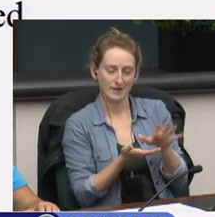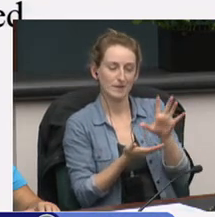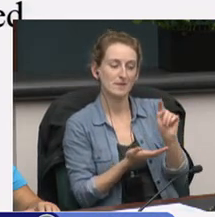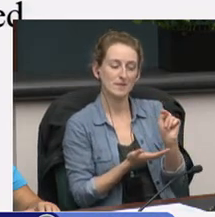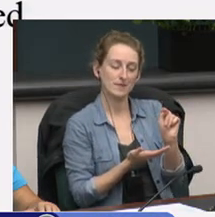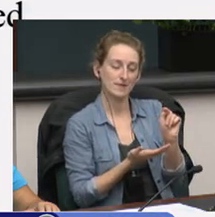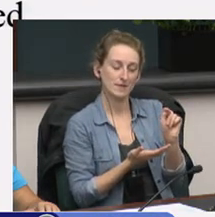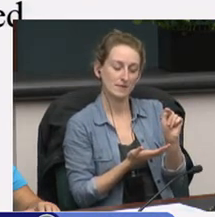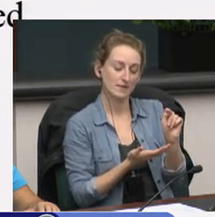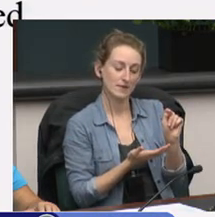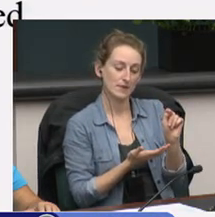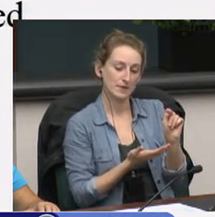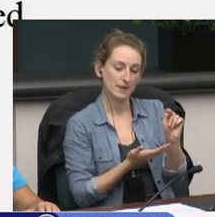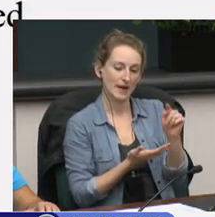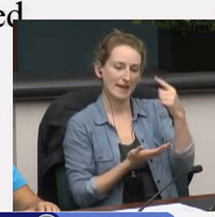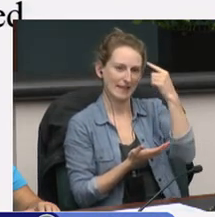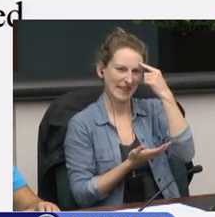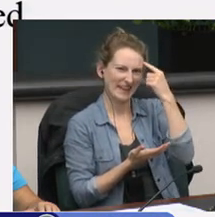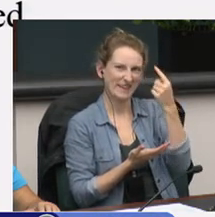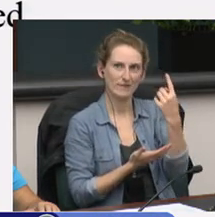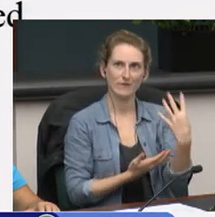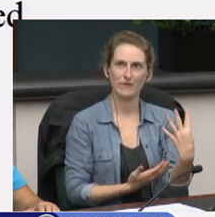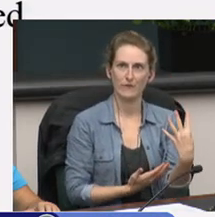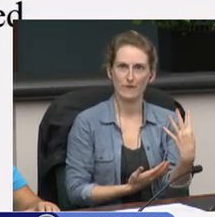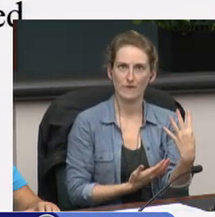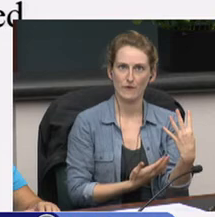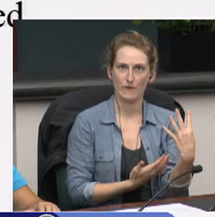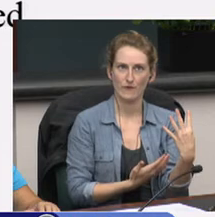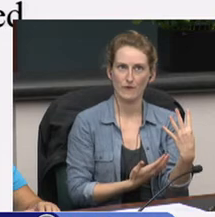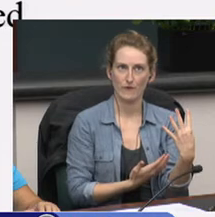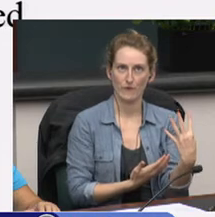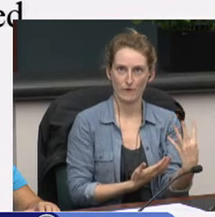it's four spaces doesn't count towards your maximum and after that it starts